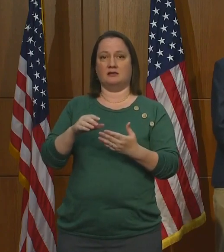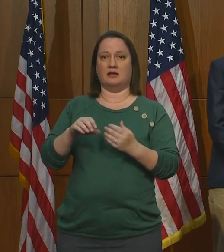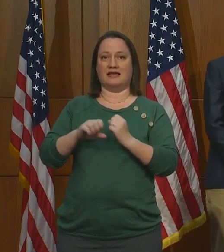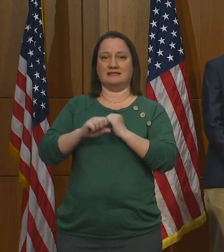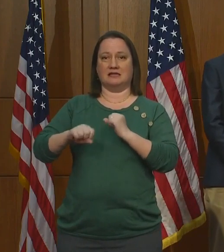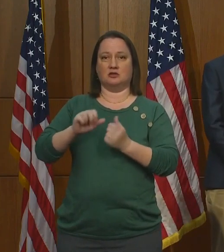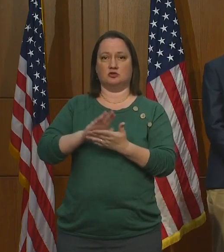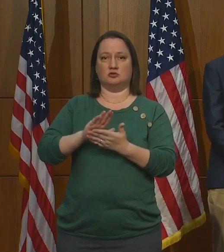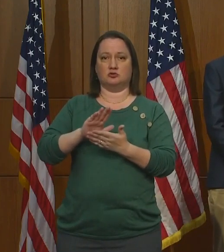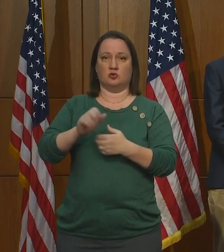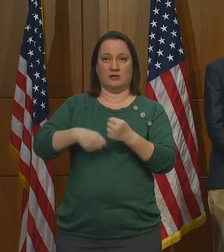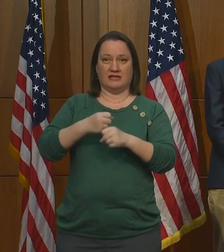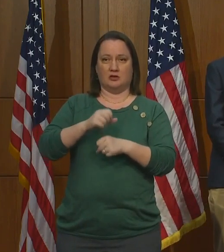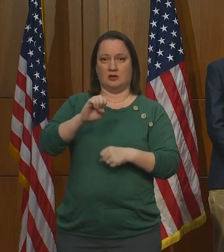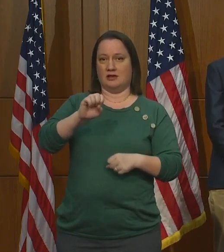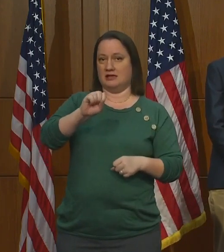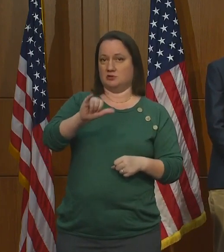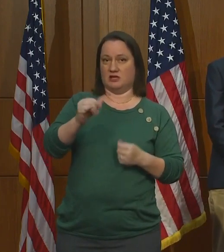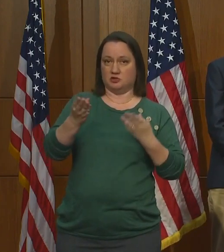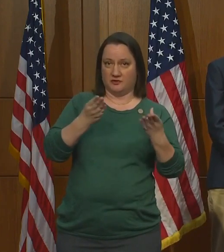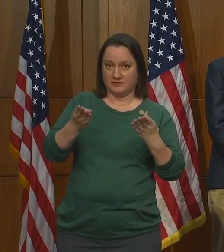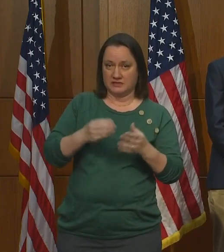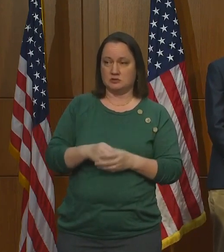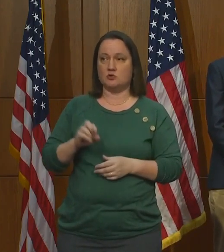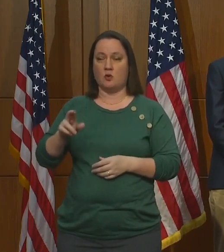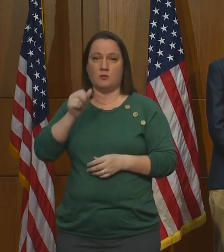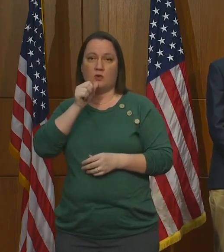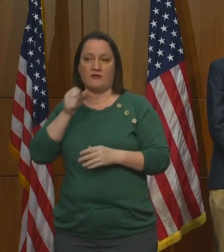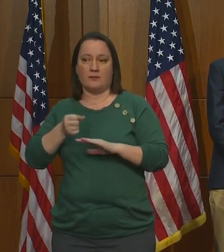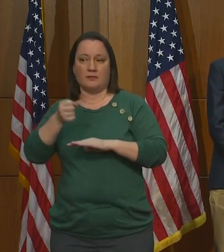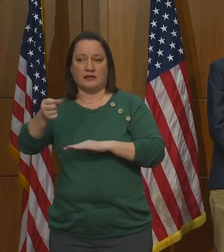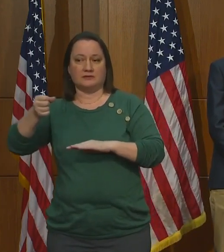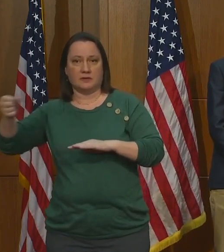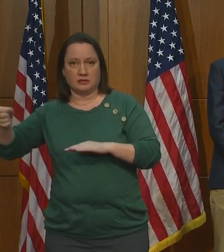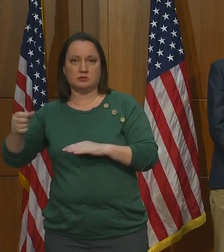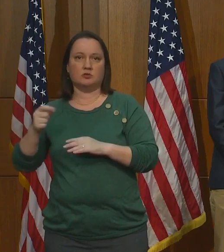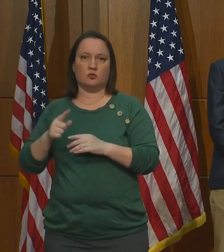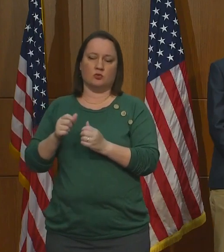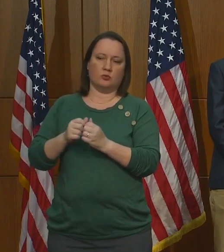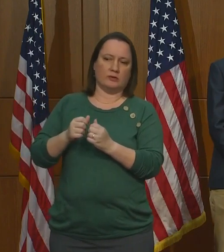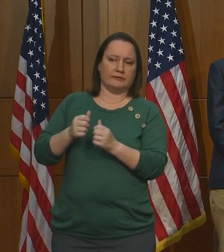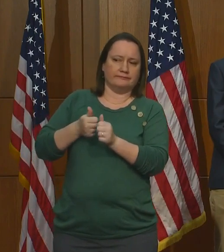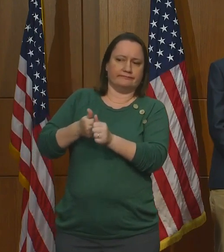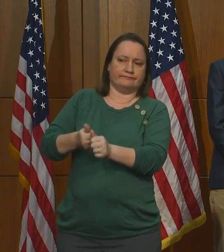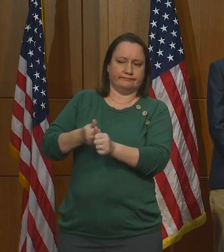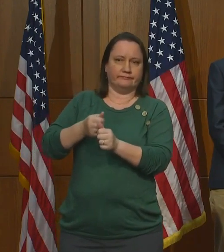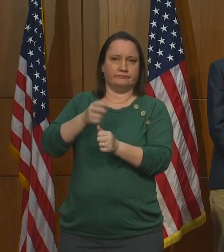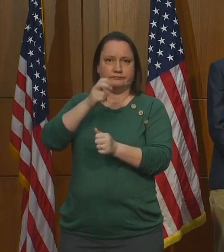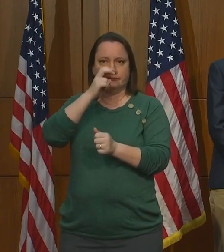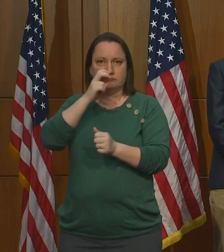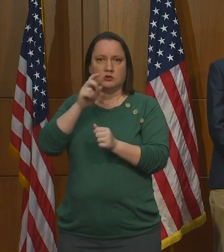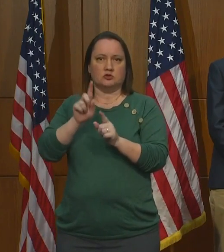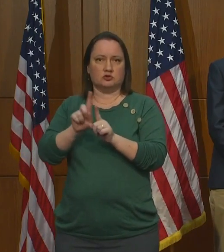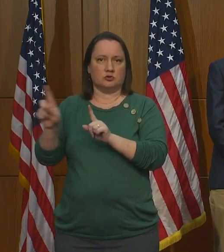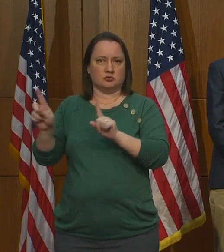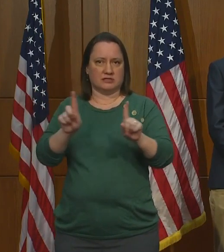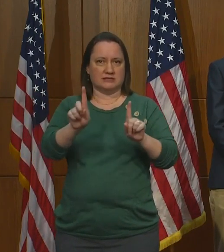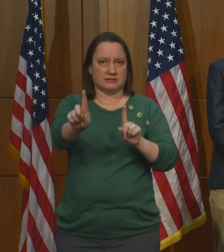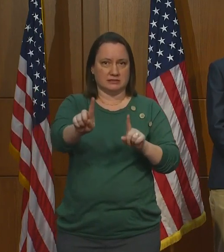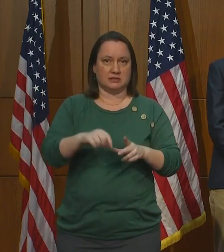PROVIDE EXTENDED SCHOOL YEAR SERVICES AND SCHOOL YOUR SPECIAL EDUCATION SERVICES INCLUDING PRIVATE PLACEMENTS